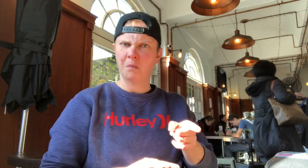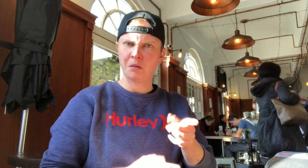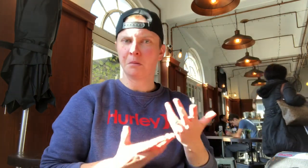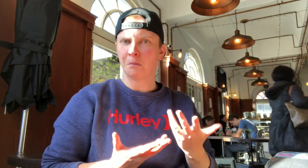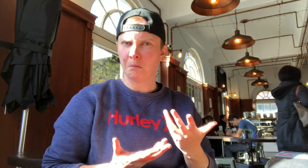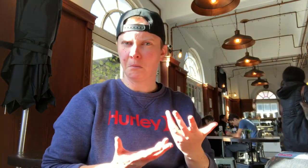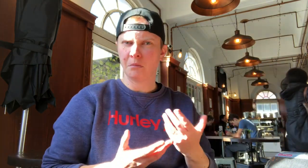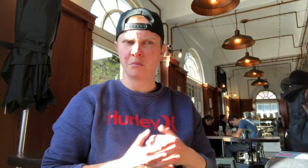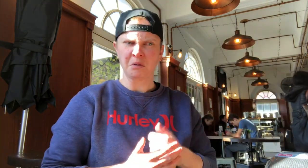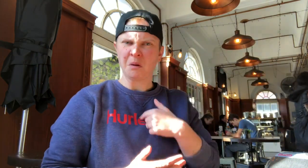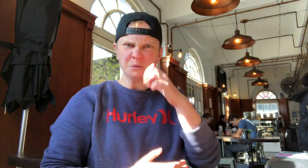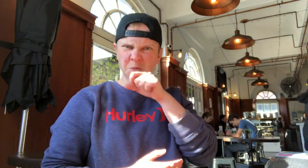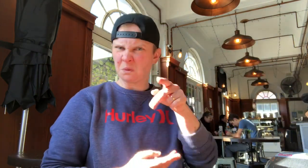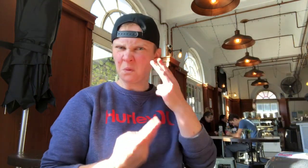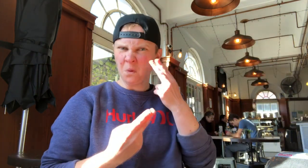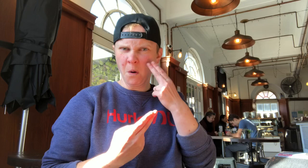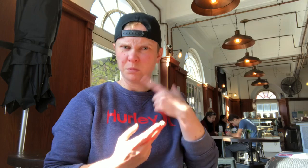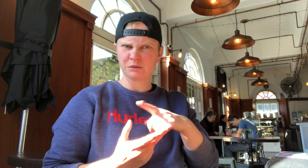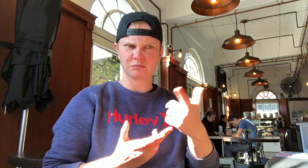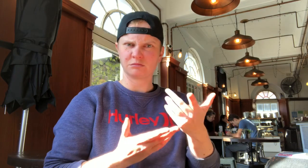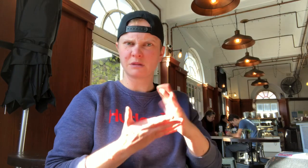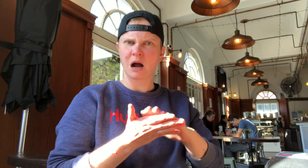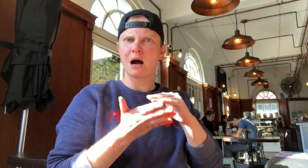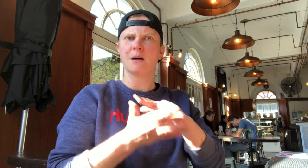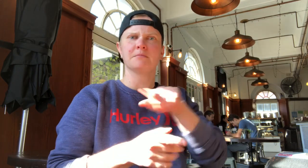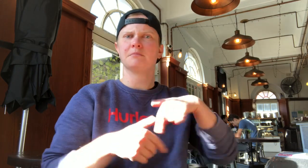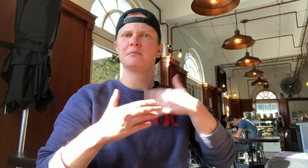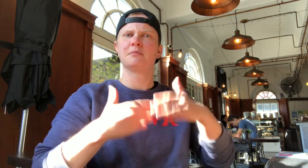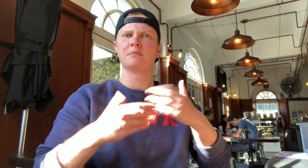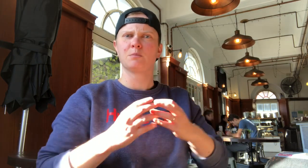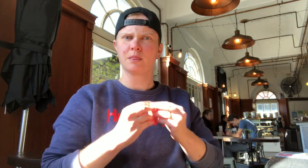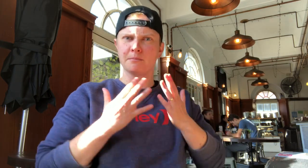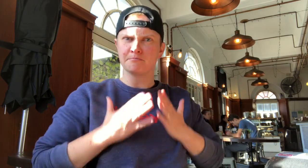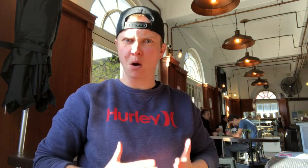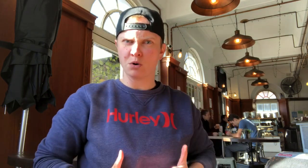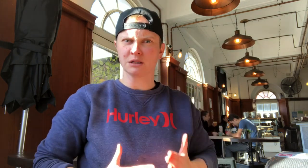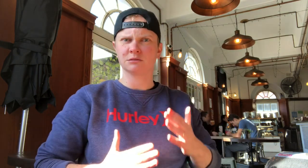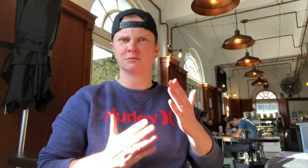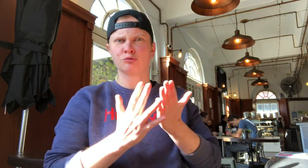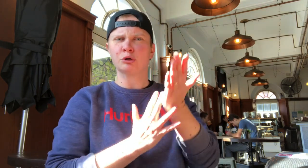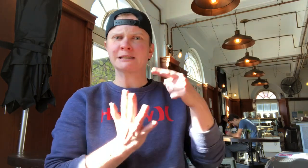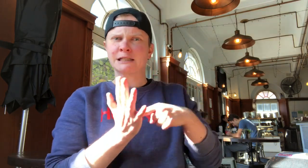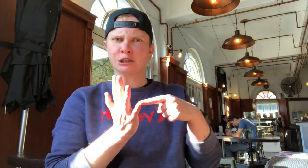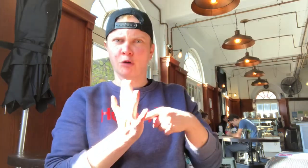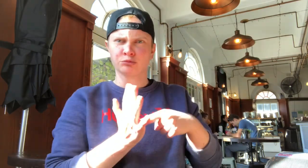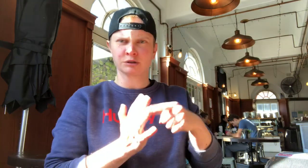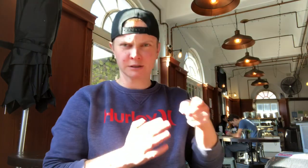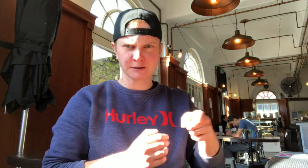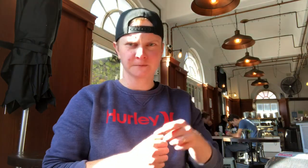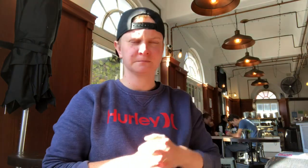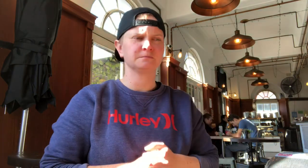but I assumed that's normal because Dr Hayes have helped us rolling forward faster with our bodies through testosterone shot